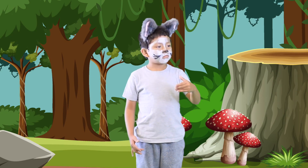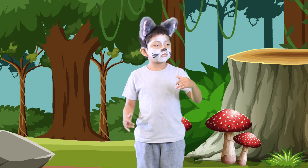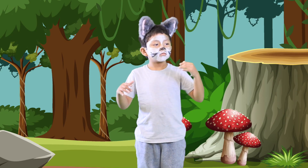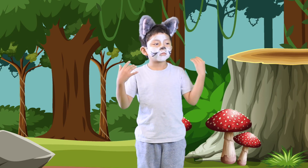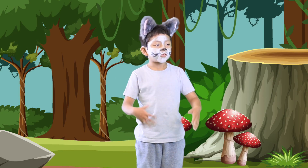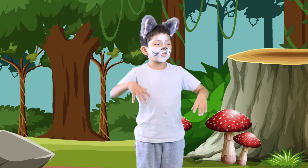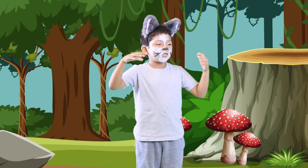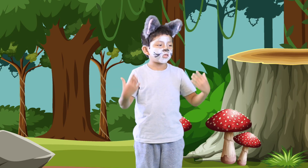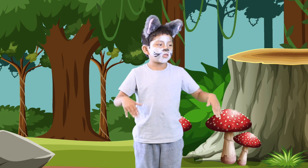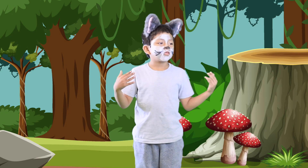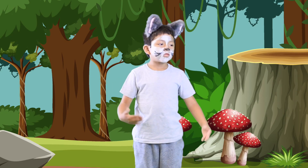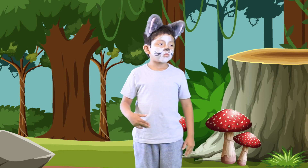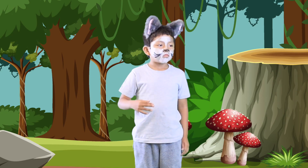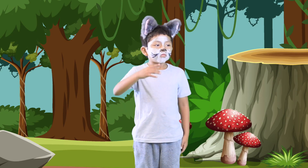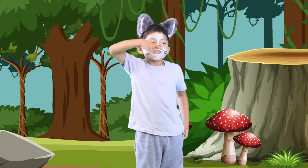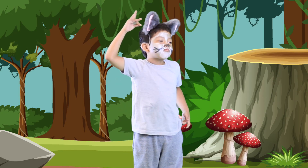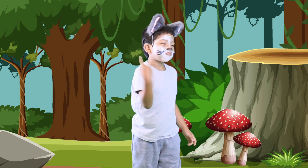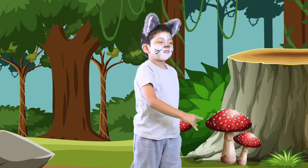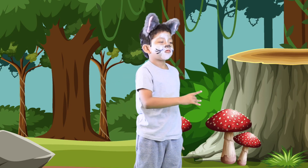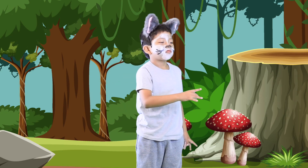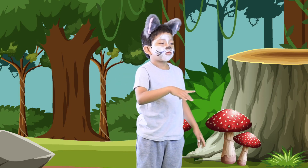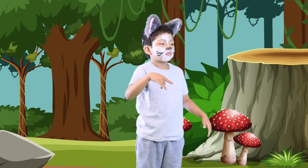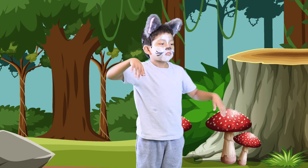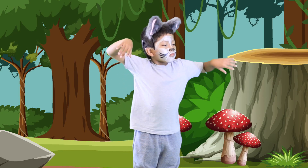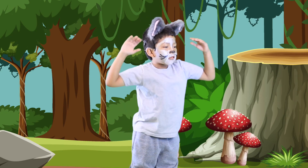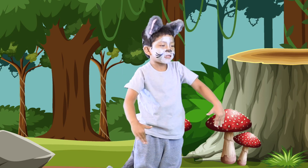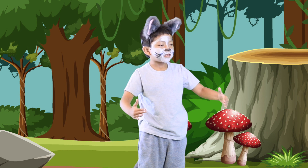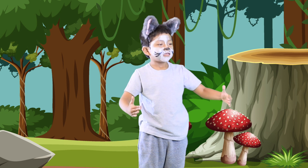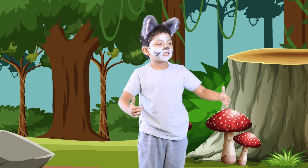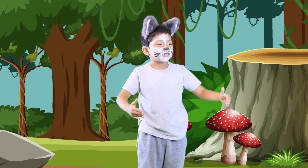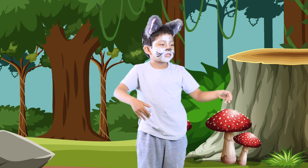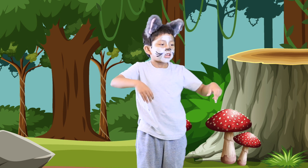Fish is delicious. I want a big fish, too.